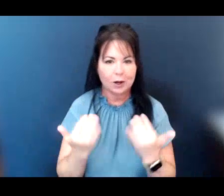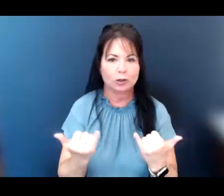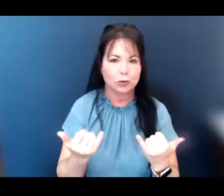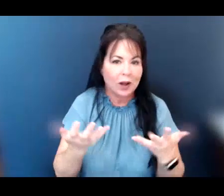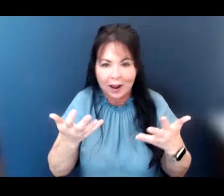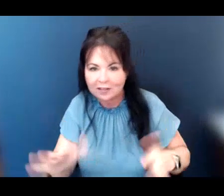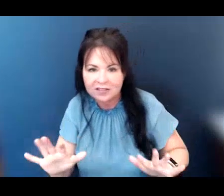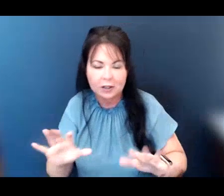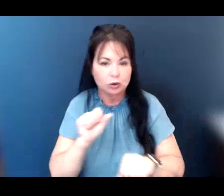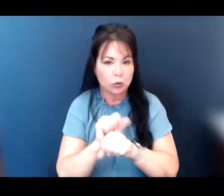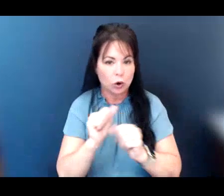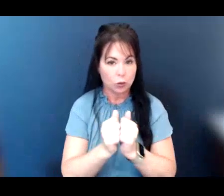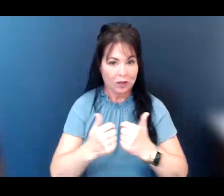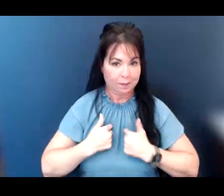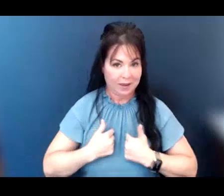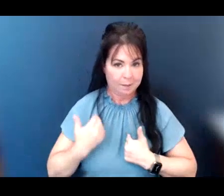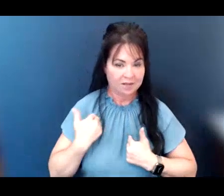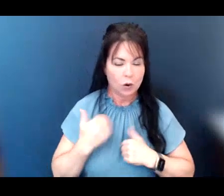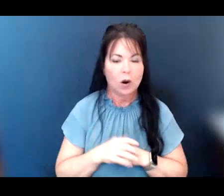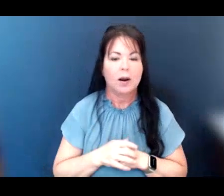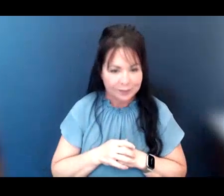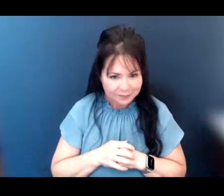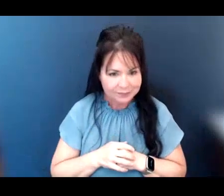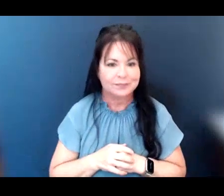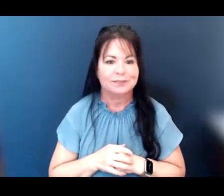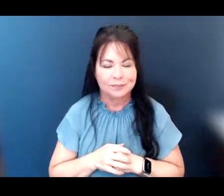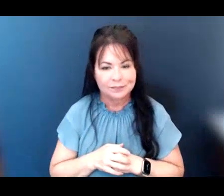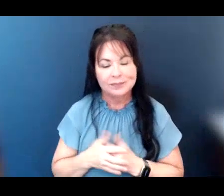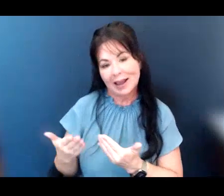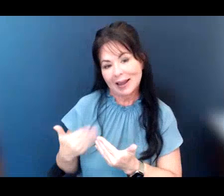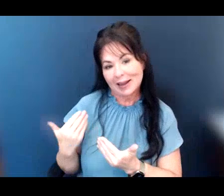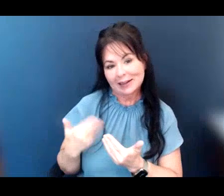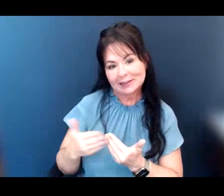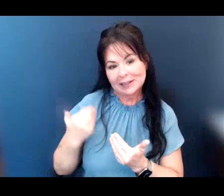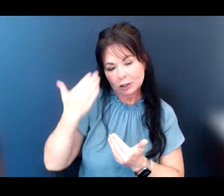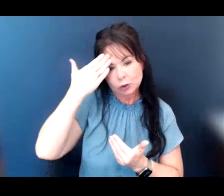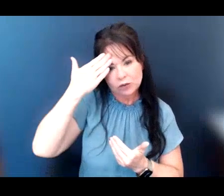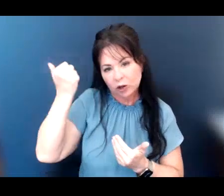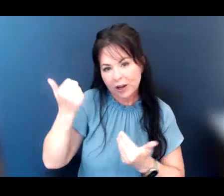it's easy to forget the role that content plays in accessibility and design.